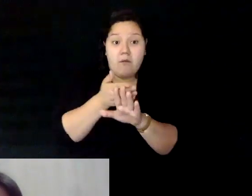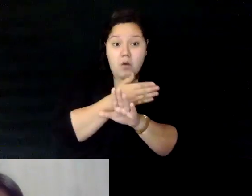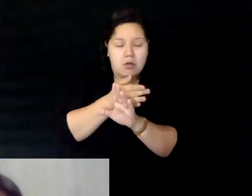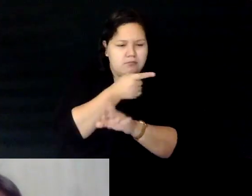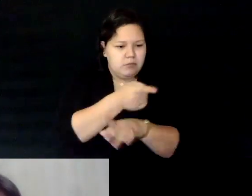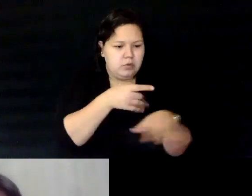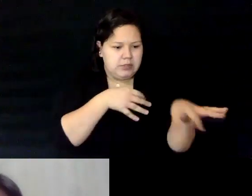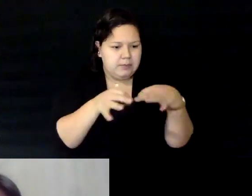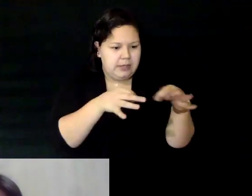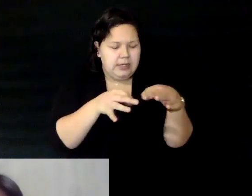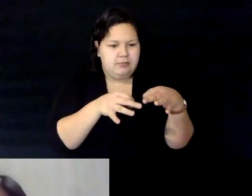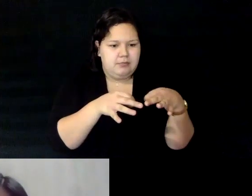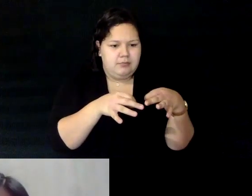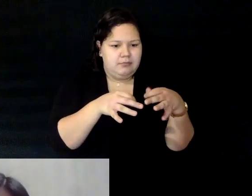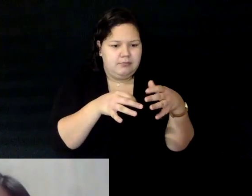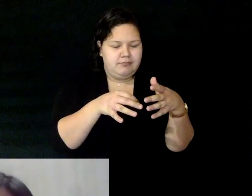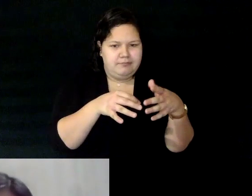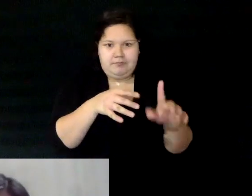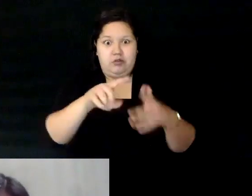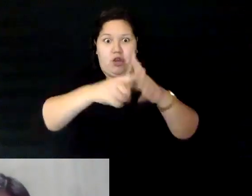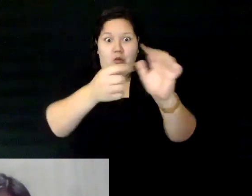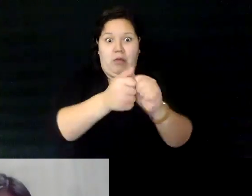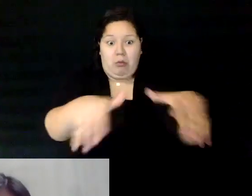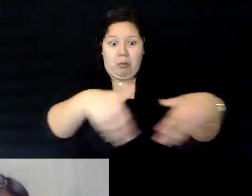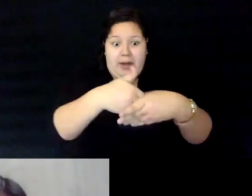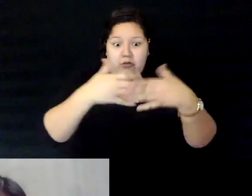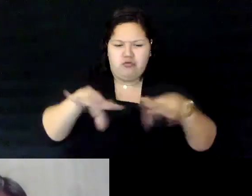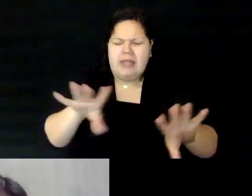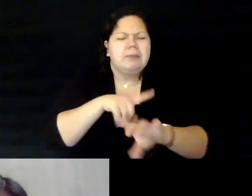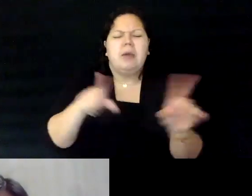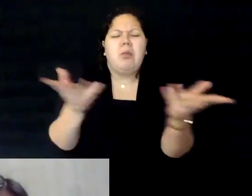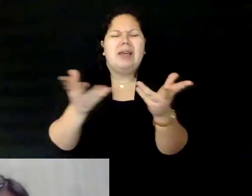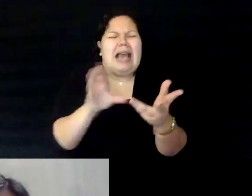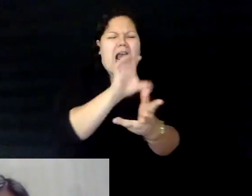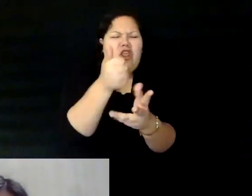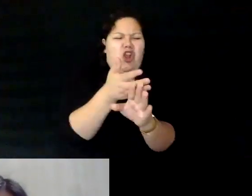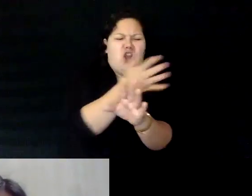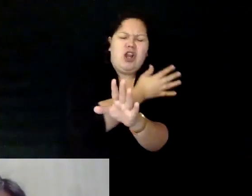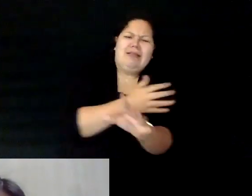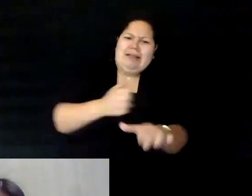wedding dresses, what are some of your lived experiences, or what are some of the, in terms